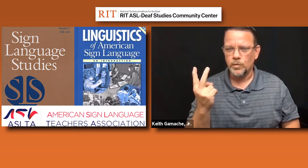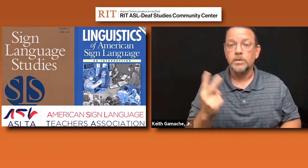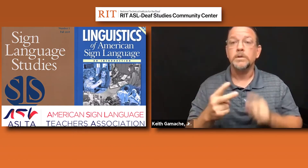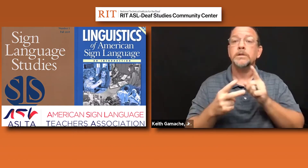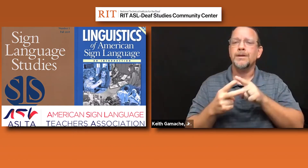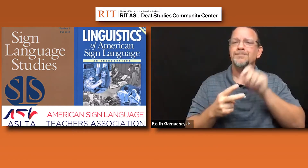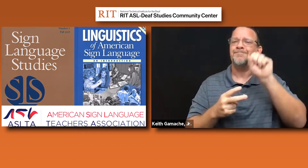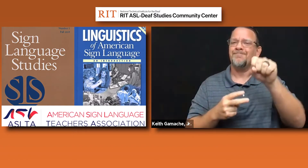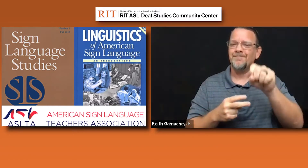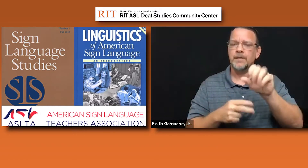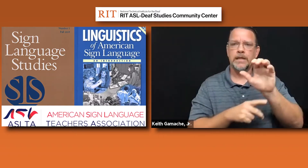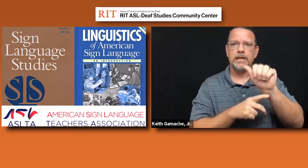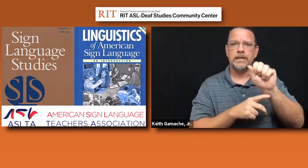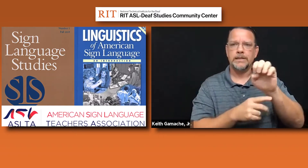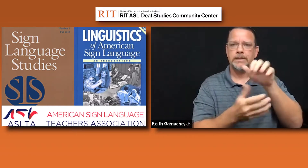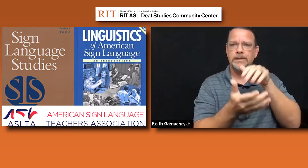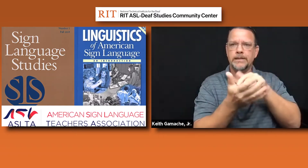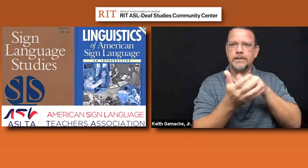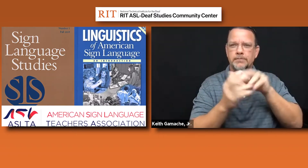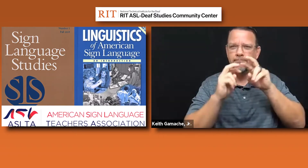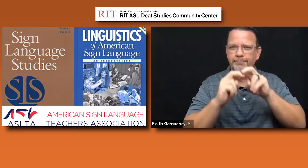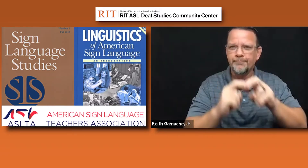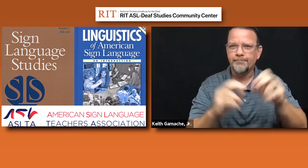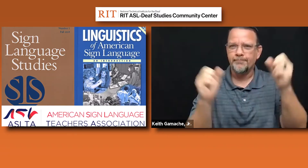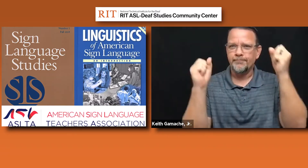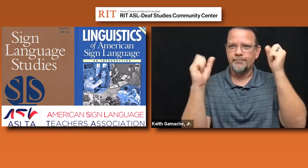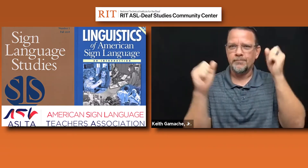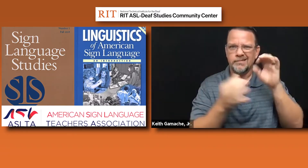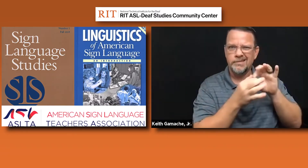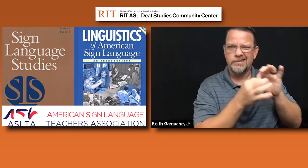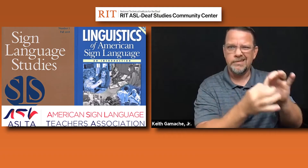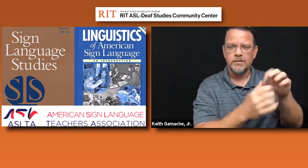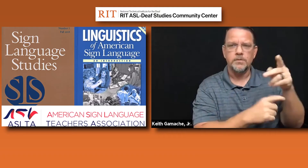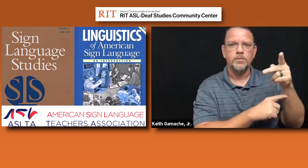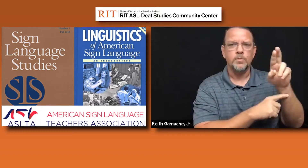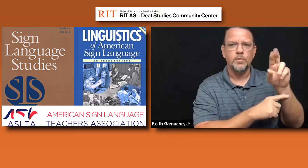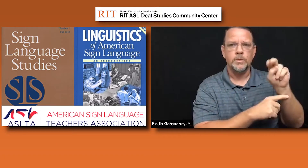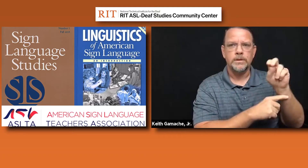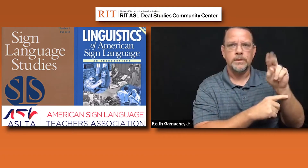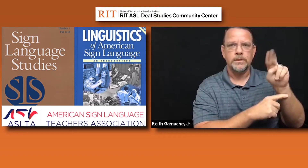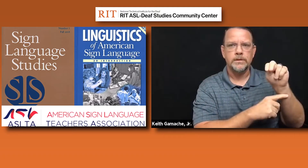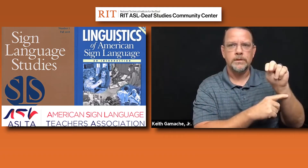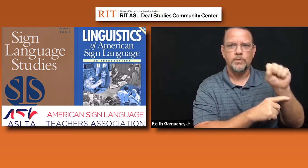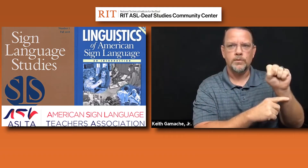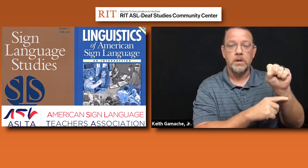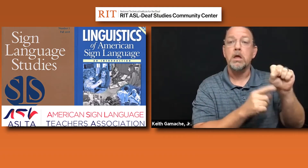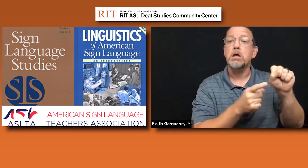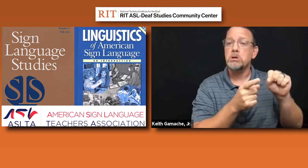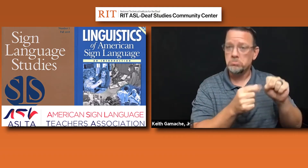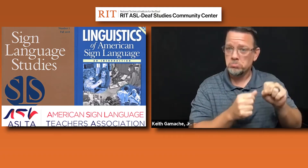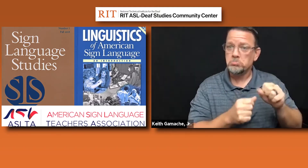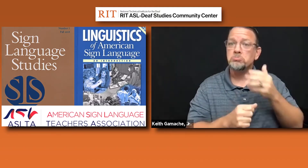highlighted the discourse and syntax of ASL. One focused specifically on pronouns,